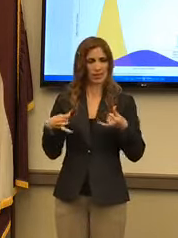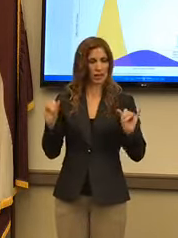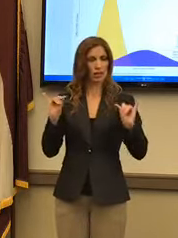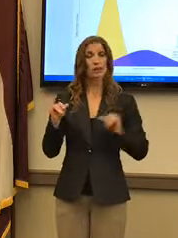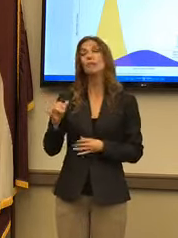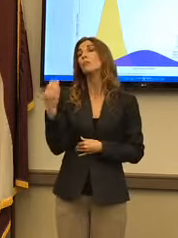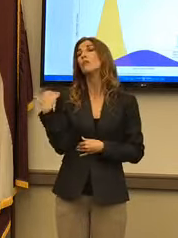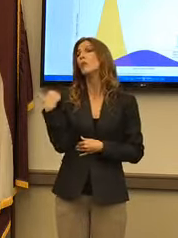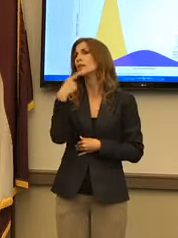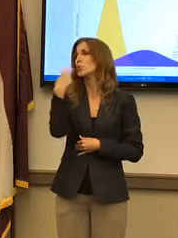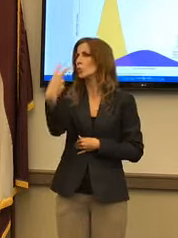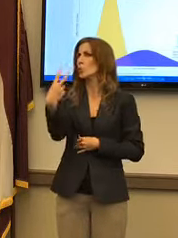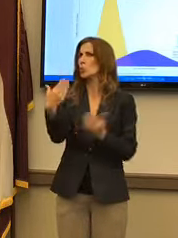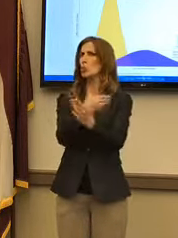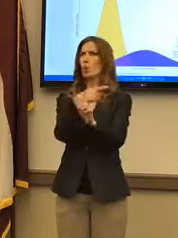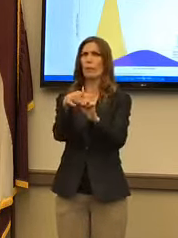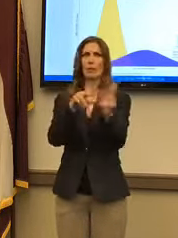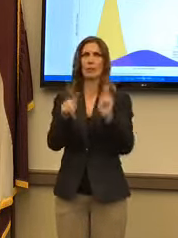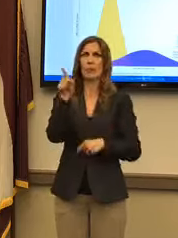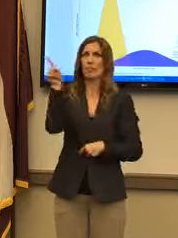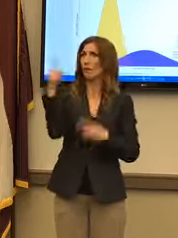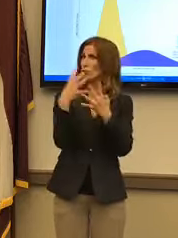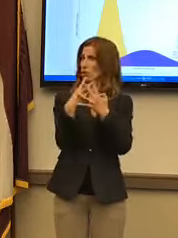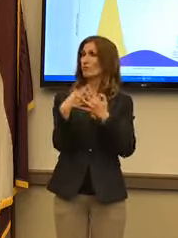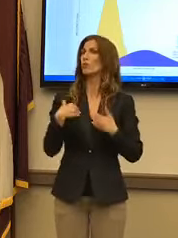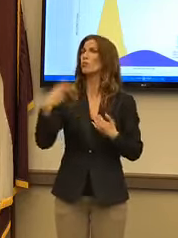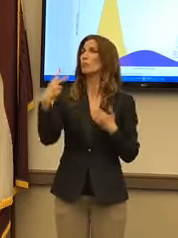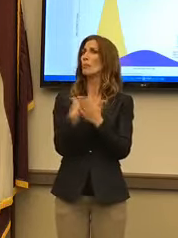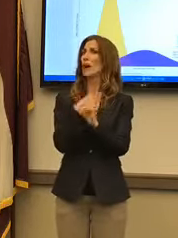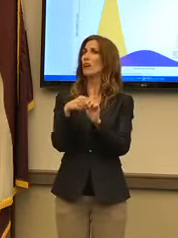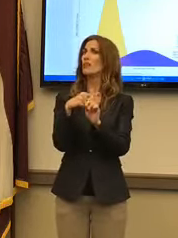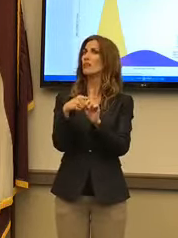had two new positive individuals at the correctional facility both of these